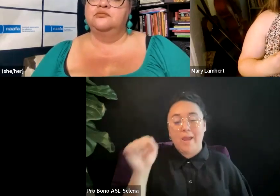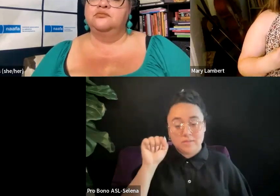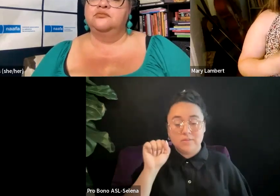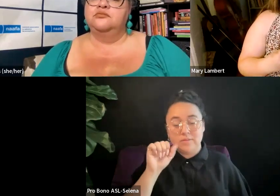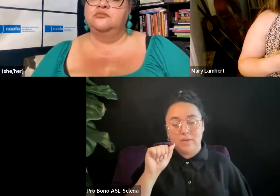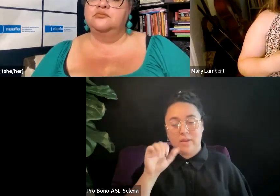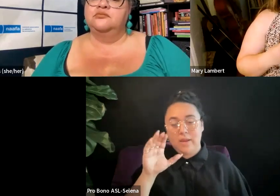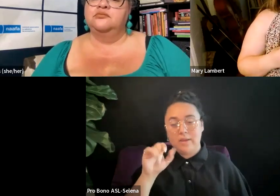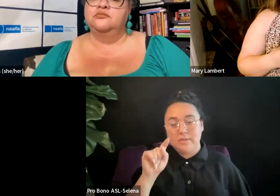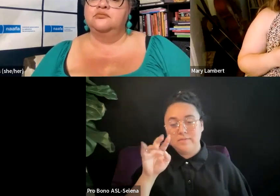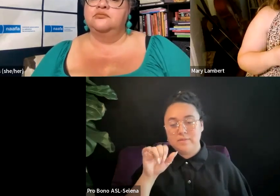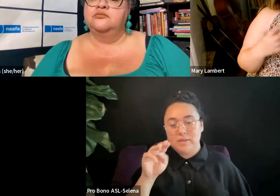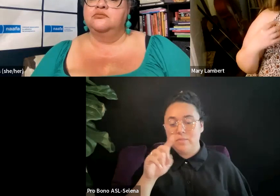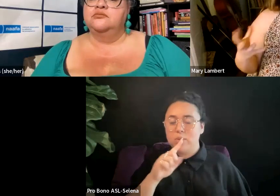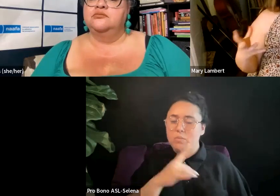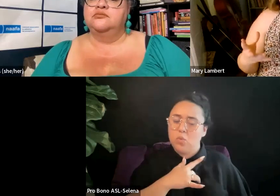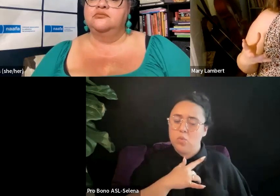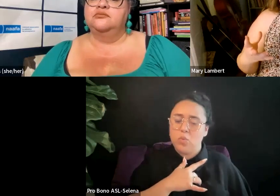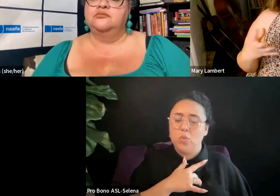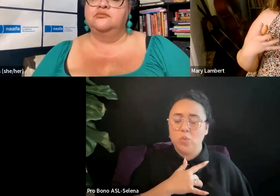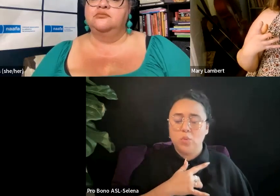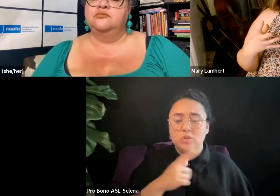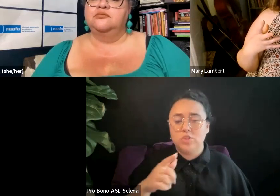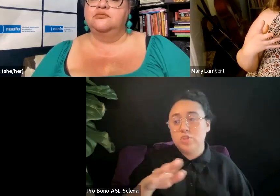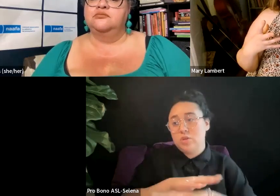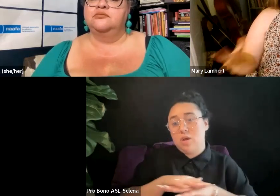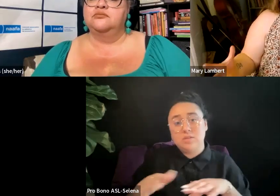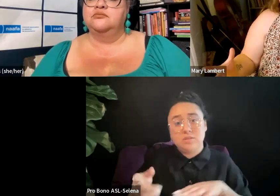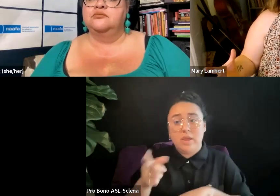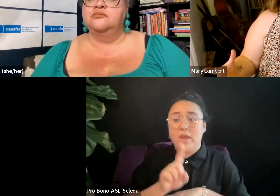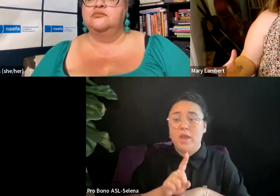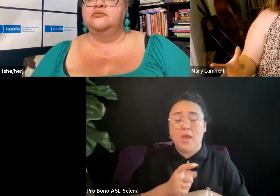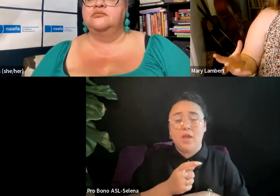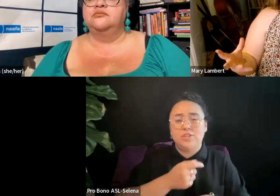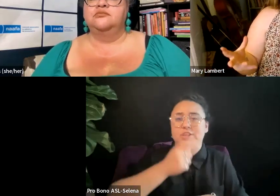And it's even it she's just on stage, just giving it to you and you just